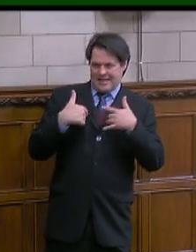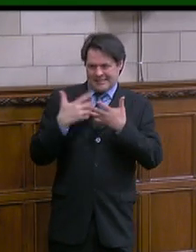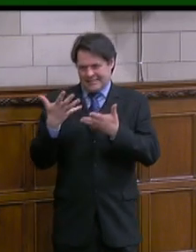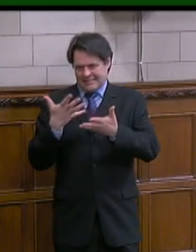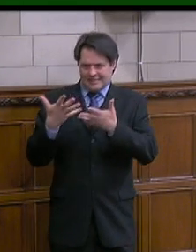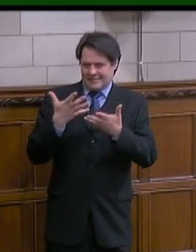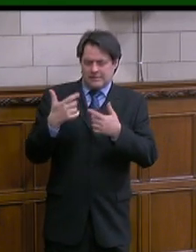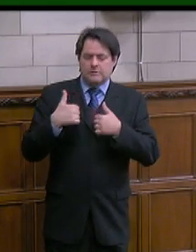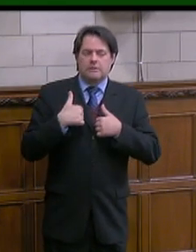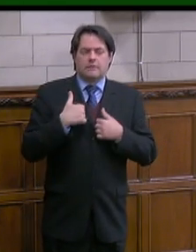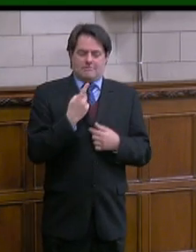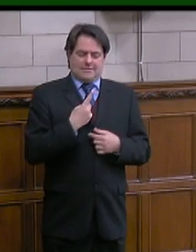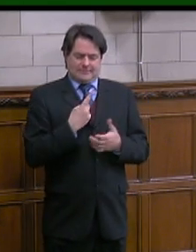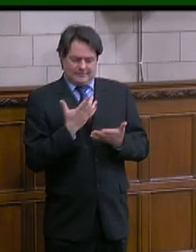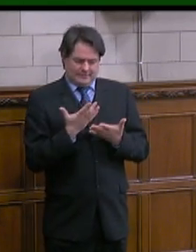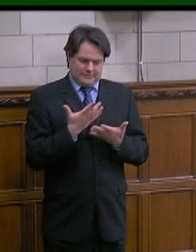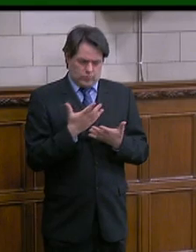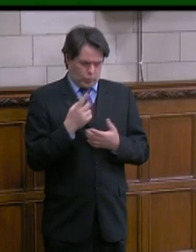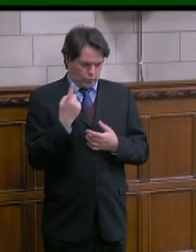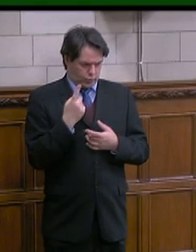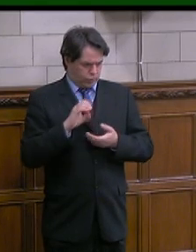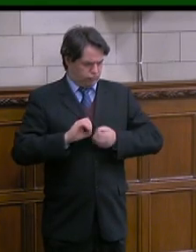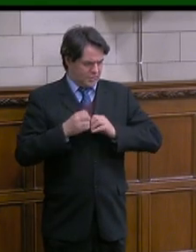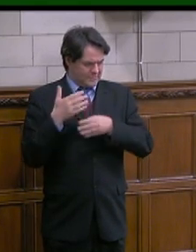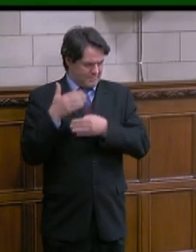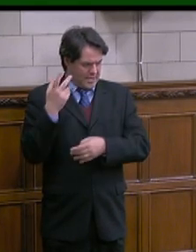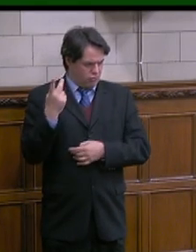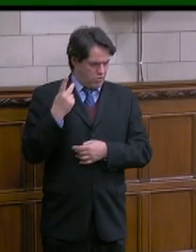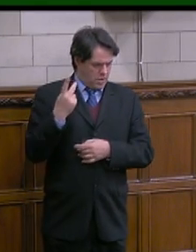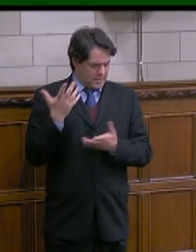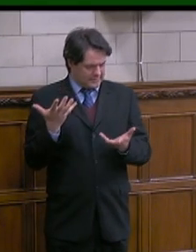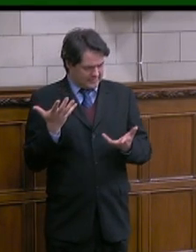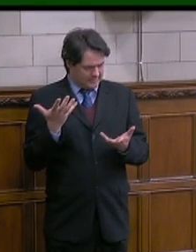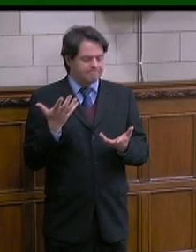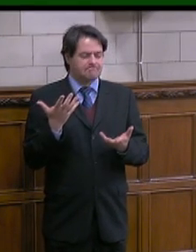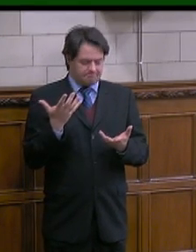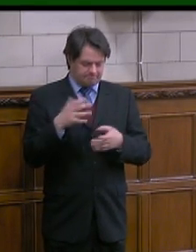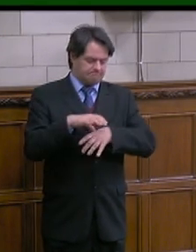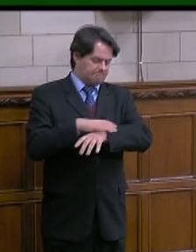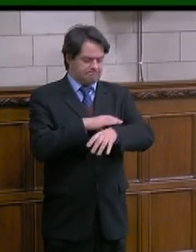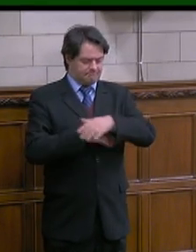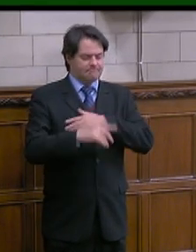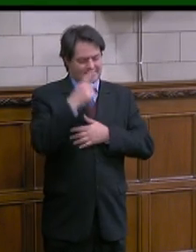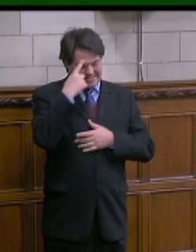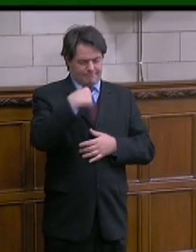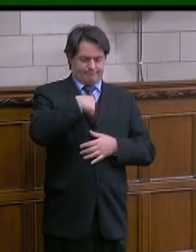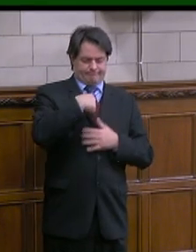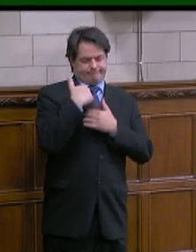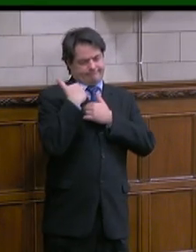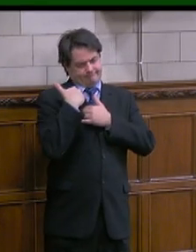I asked myself who had created that barrier and thought, “Actually, I’ve got a responsibility